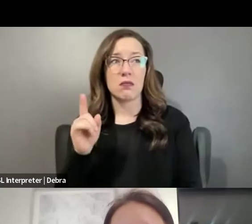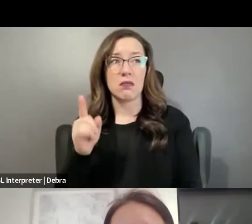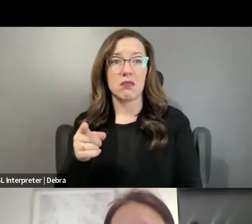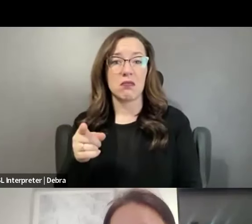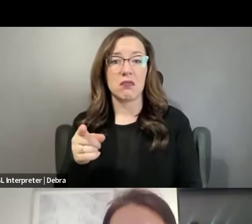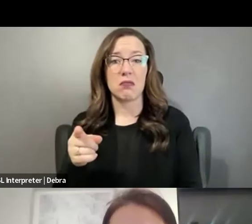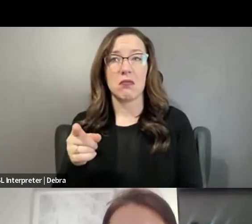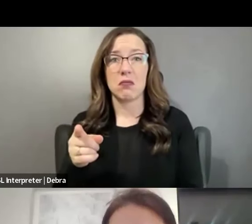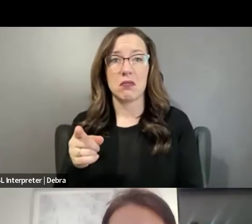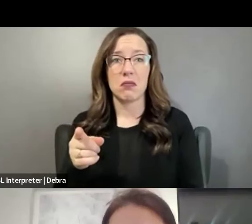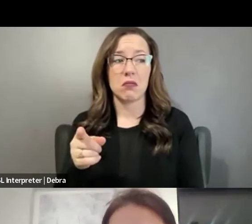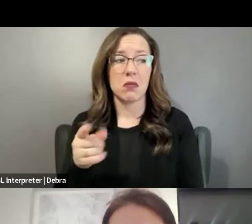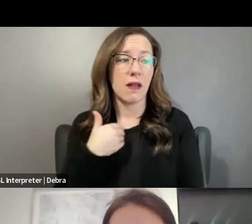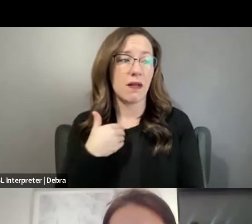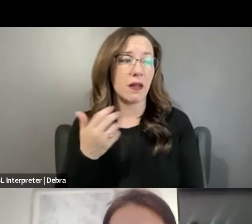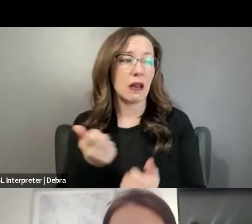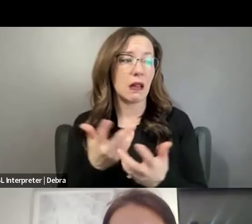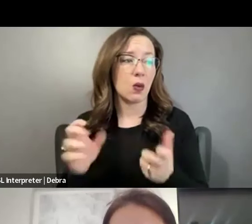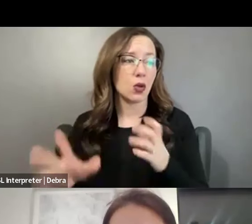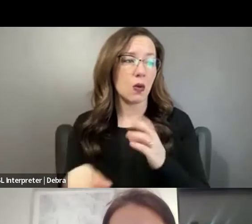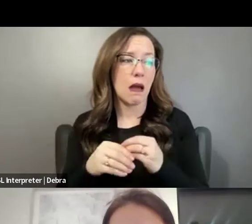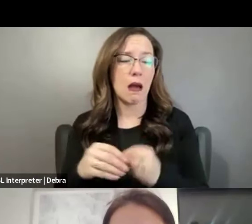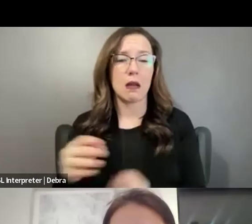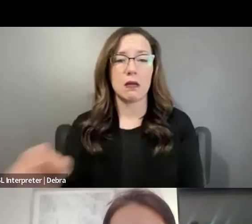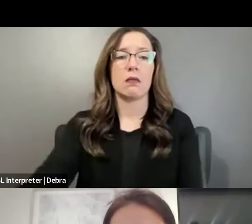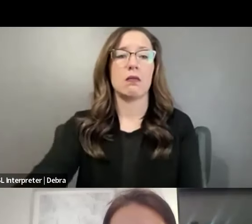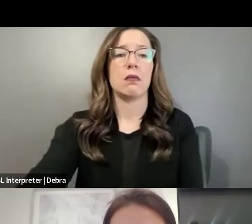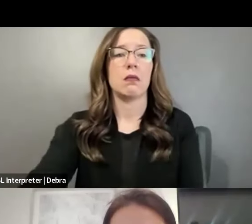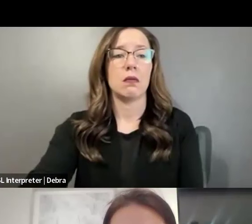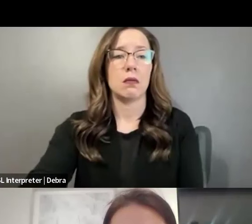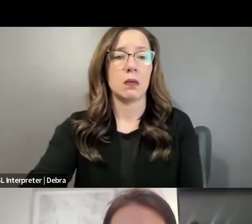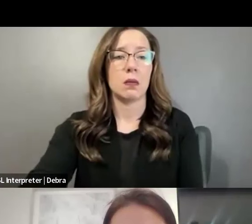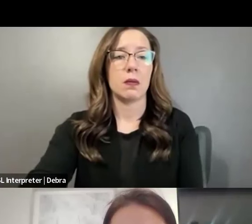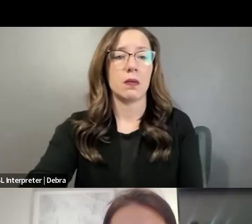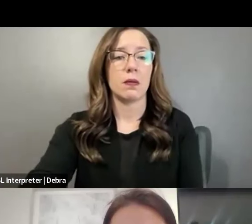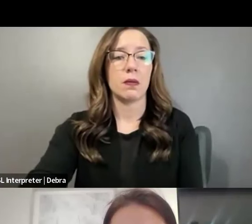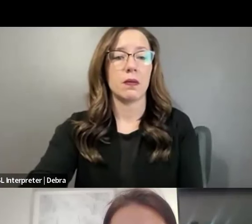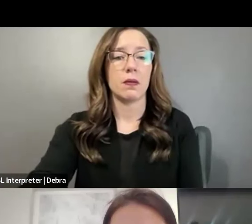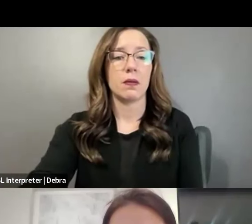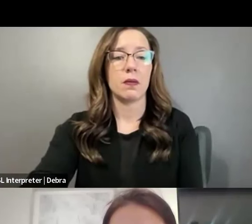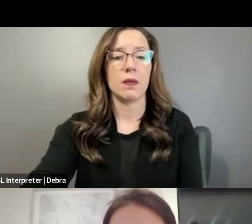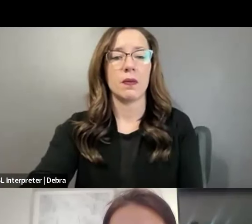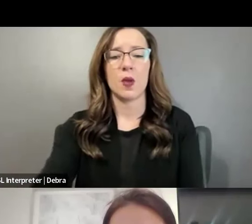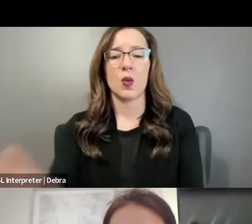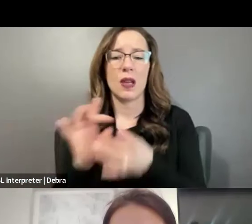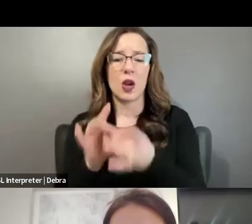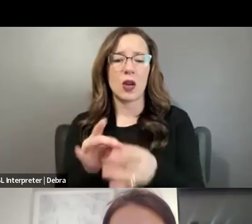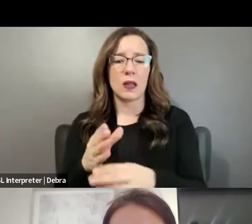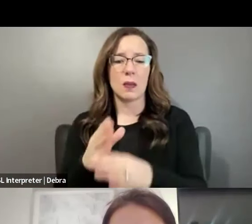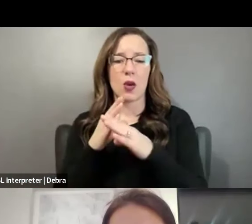And Ossi, do you have anything to add regarding these varies based